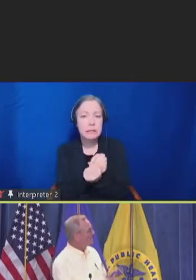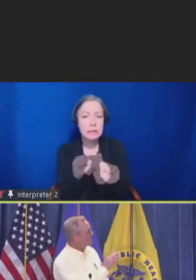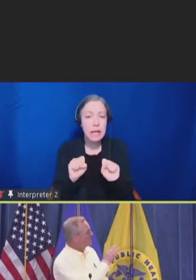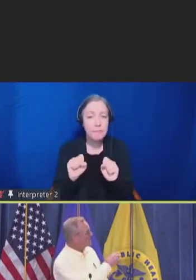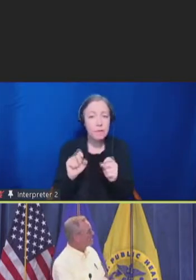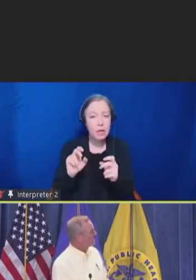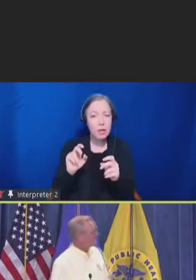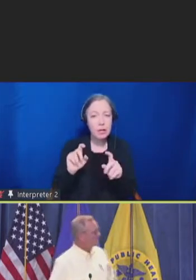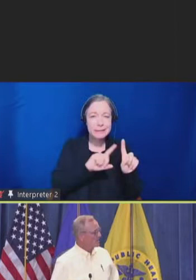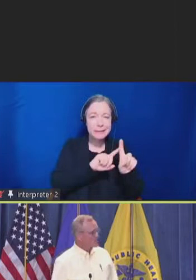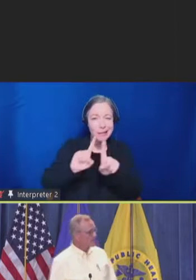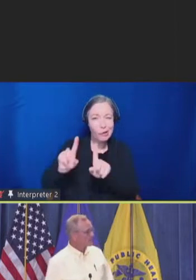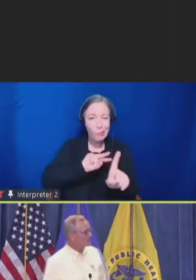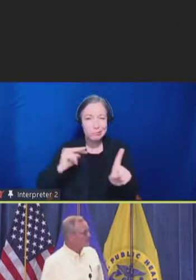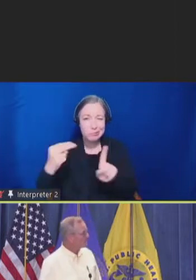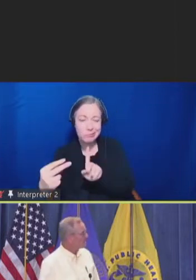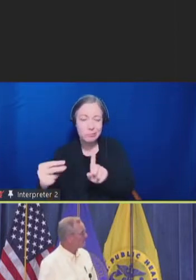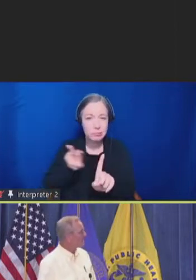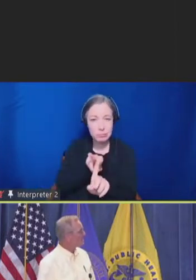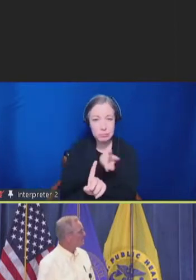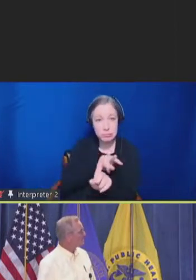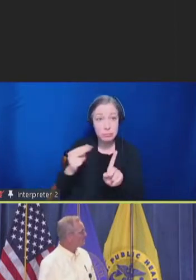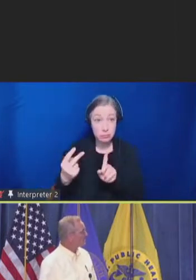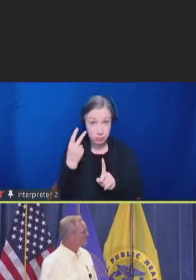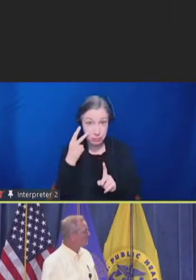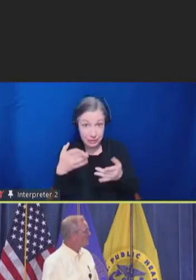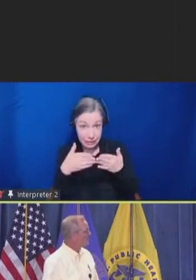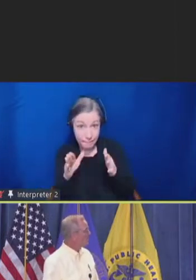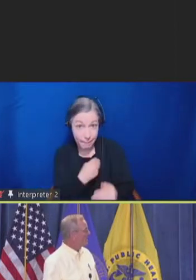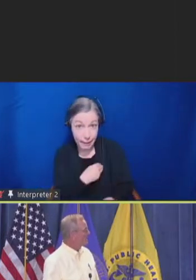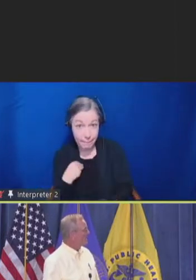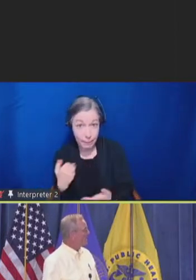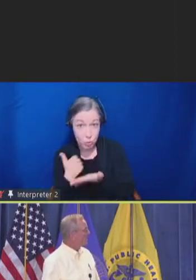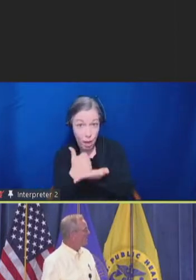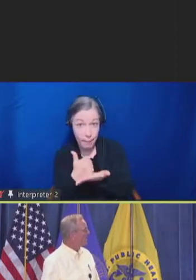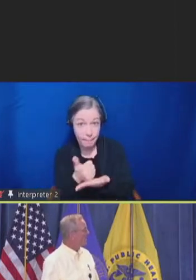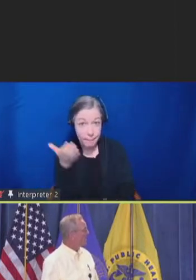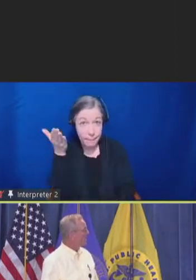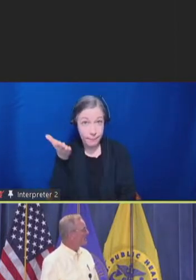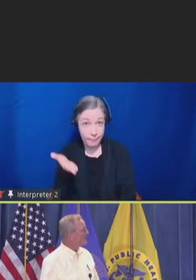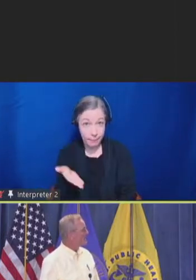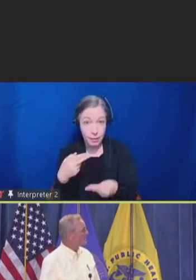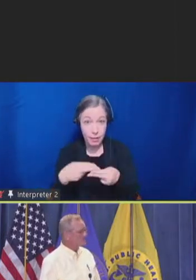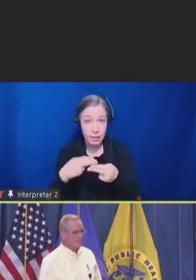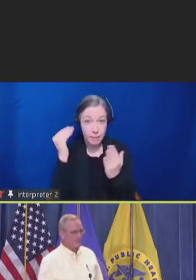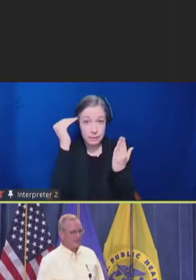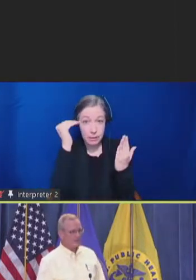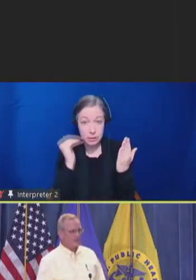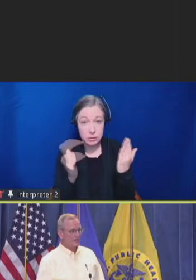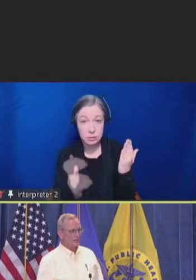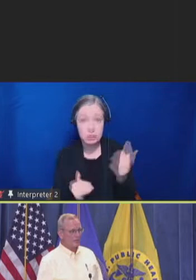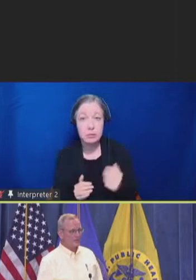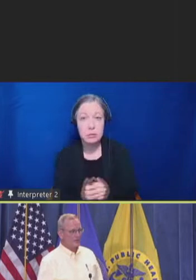You can see here the public members that have been helping us with this group, and that that's been fascinating to watch.